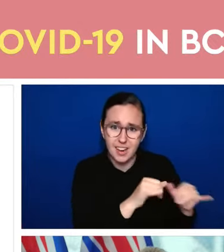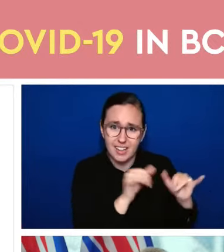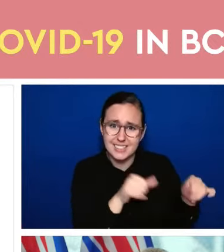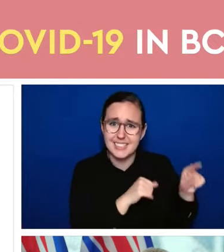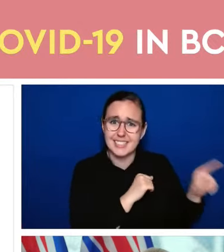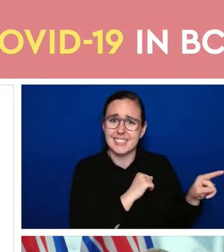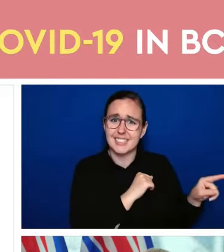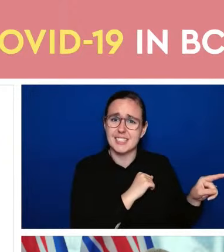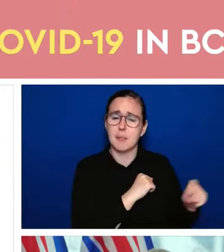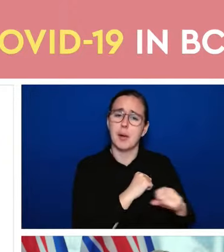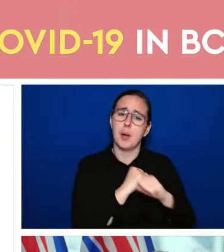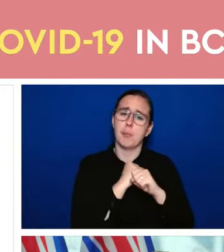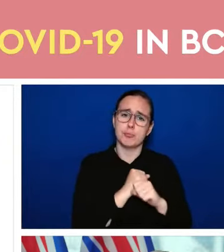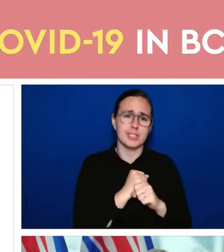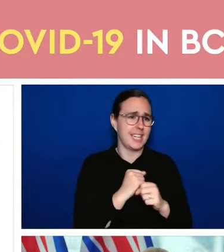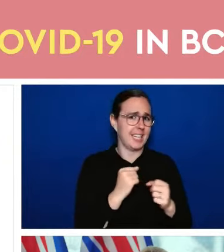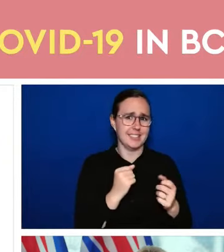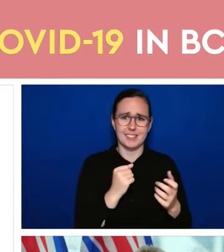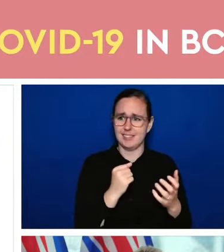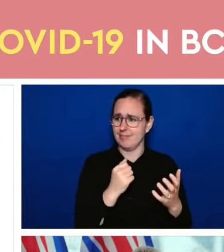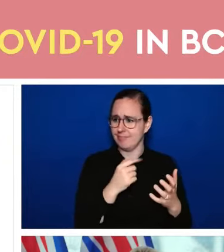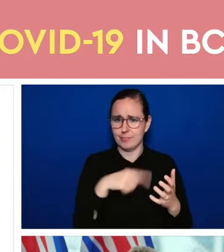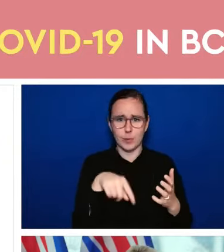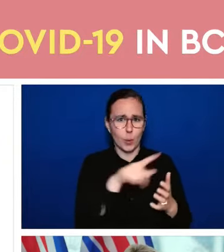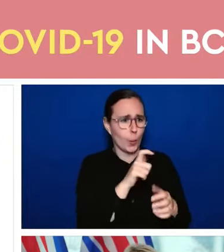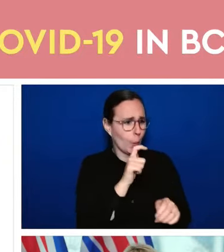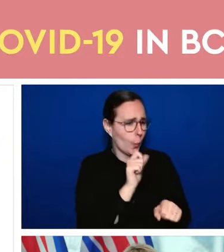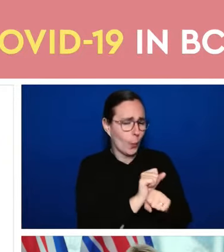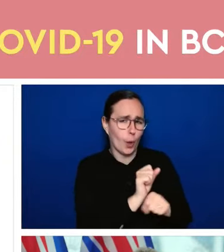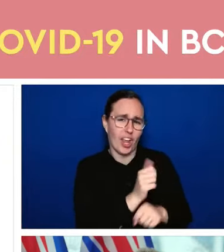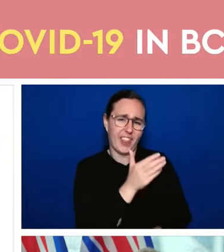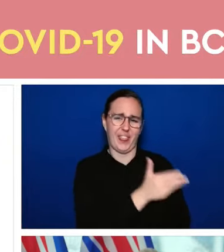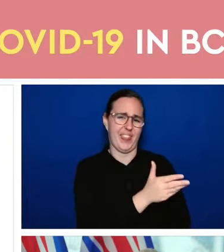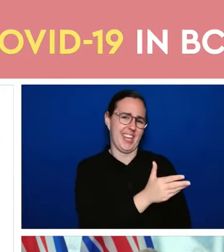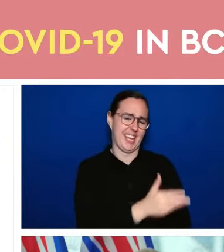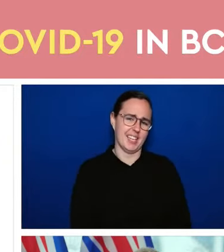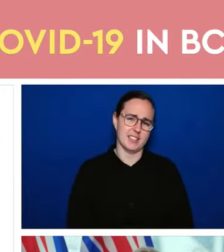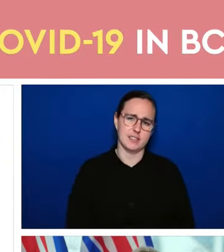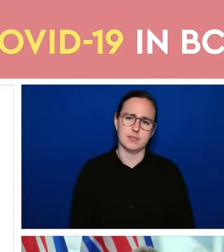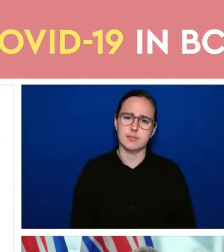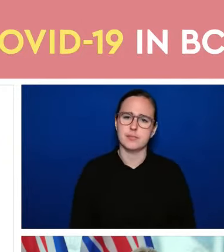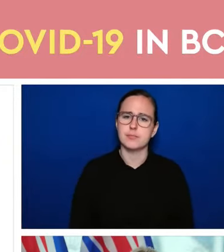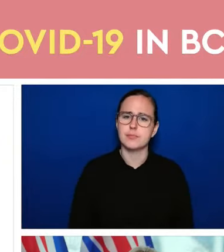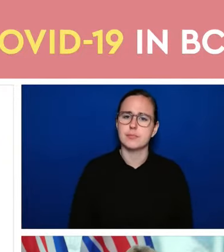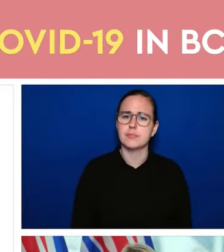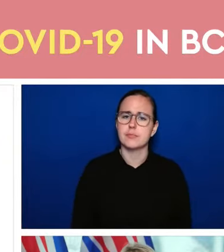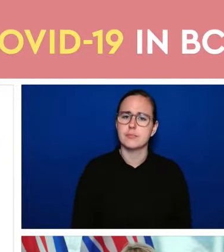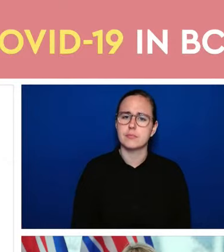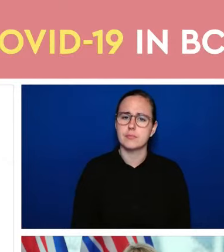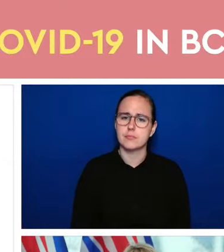workers. I do want to take a moment to speak directly to individuals who are at high risk